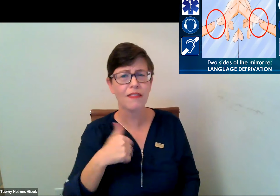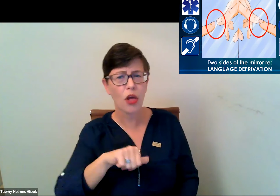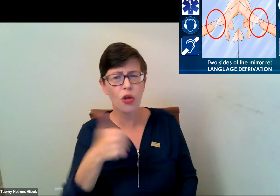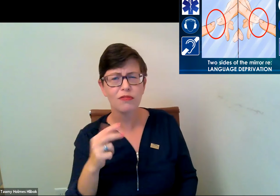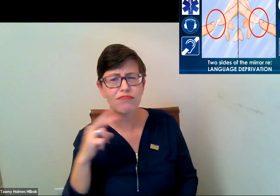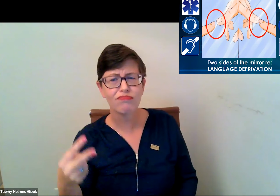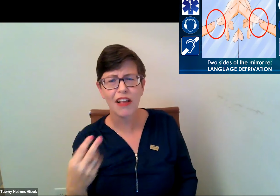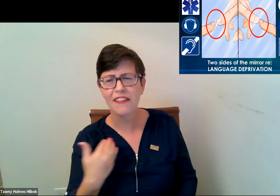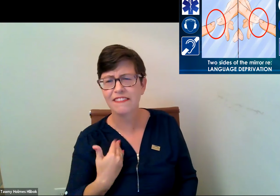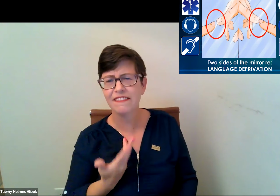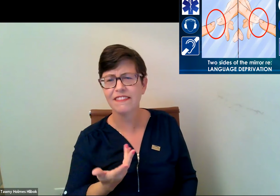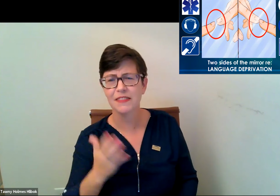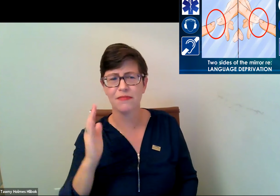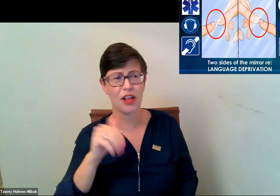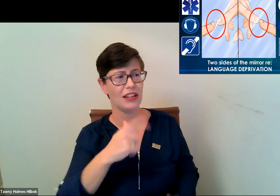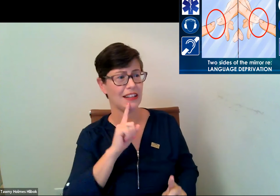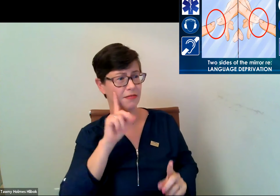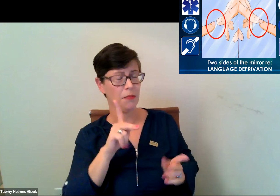that is, one model and then, on the other side of that mirror.